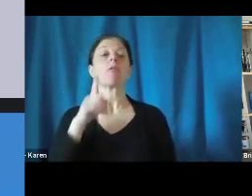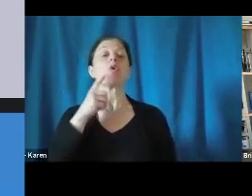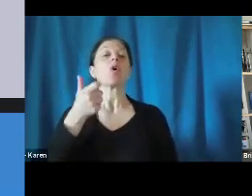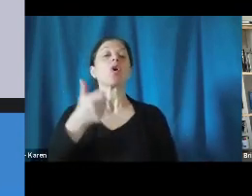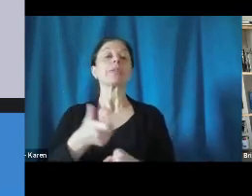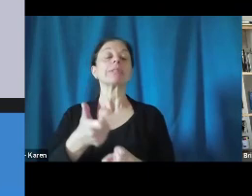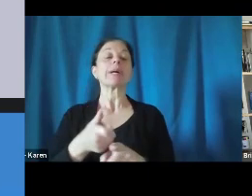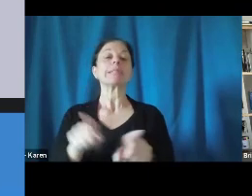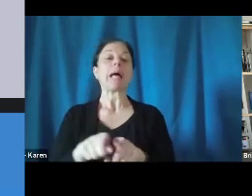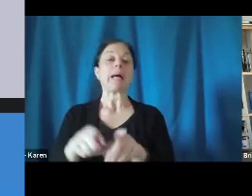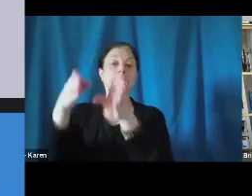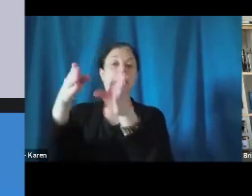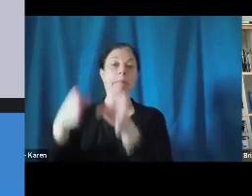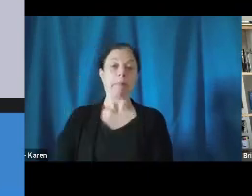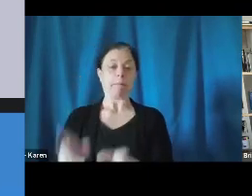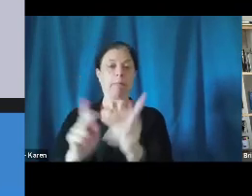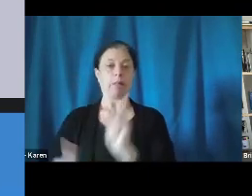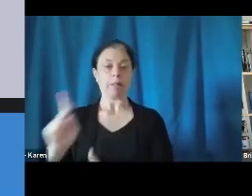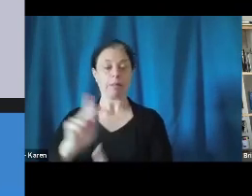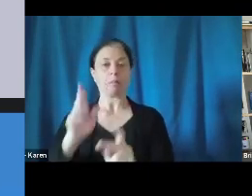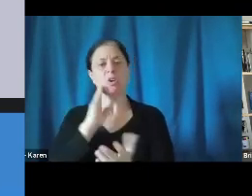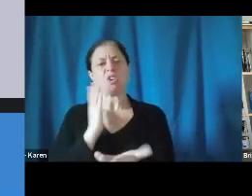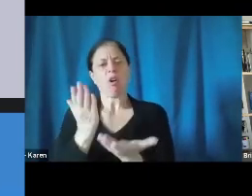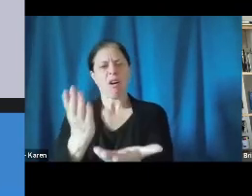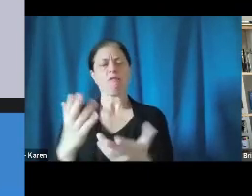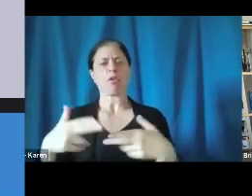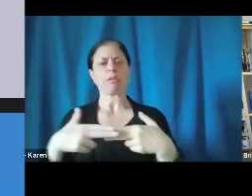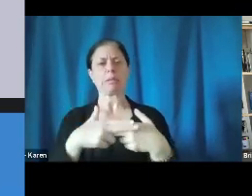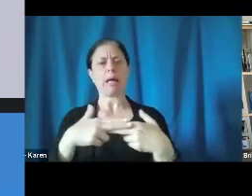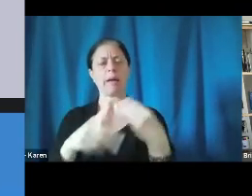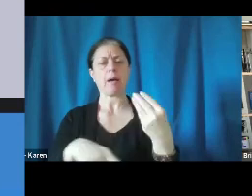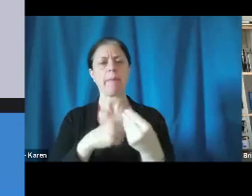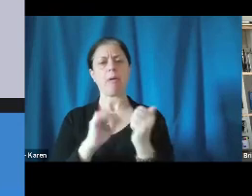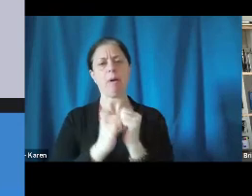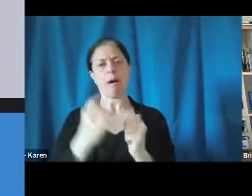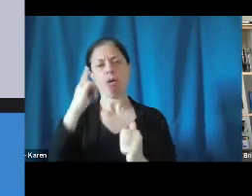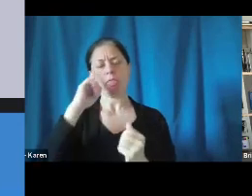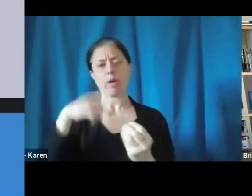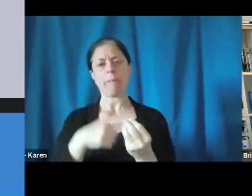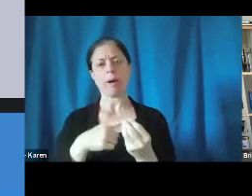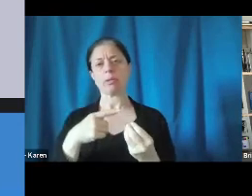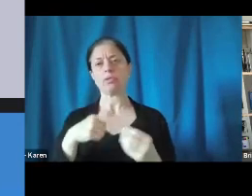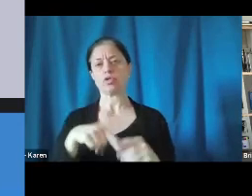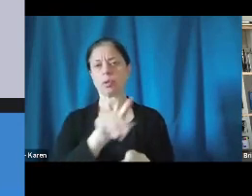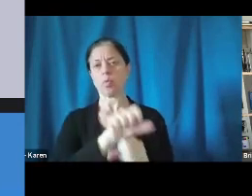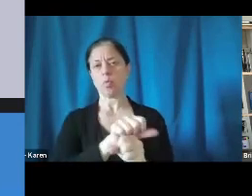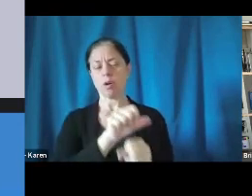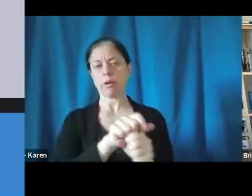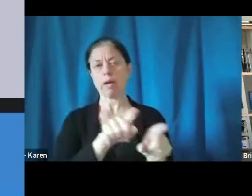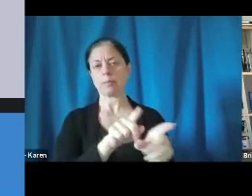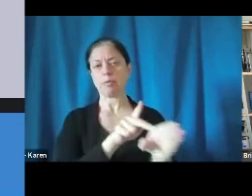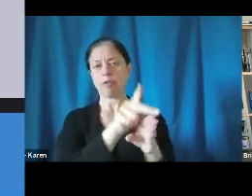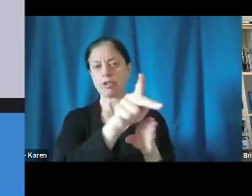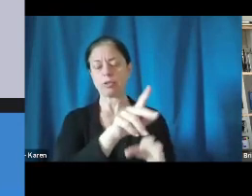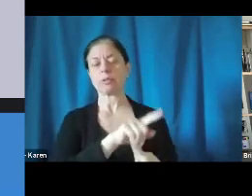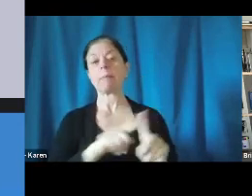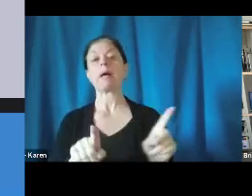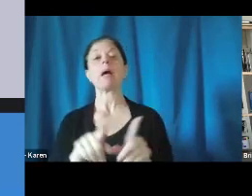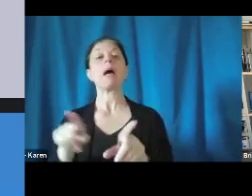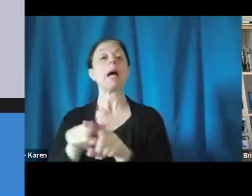portion. So for yourselves as people -- and then I will offer a slide about how you can